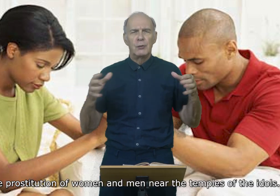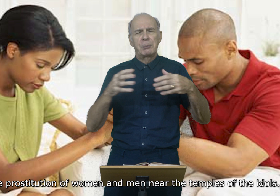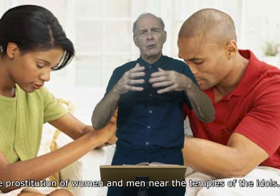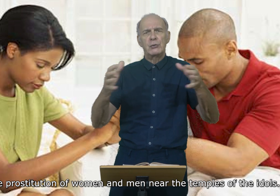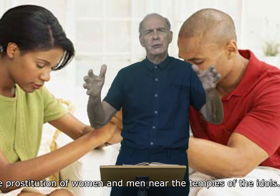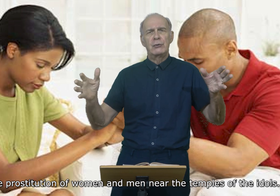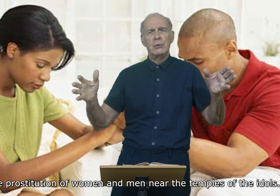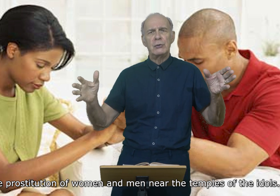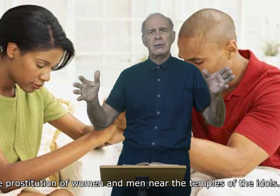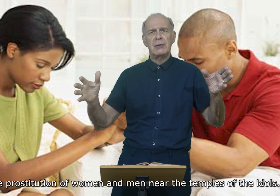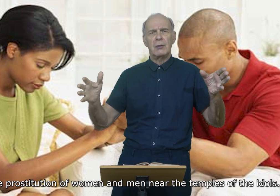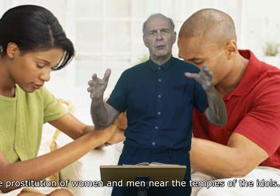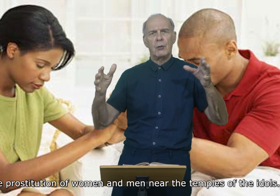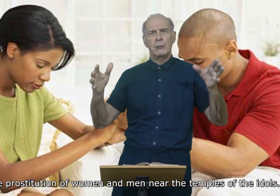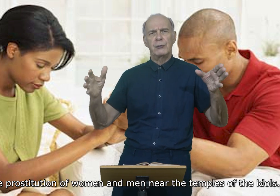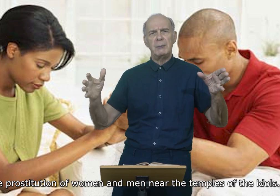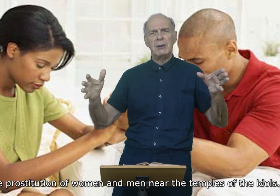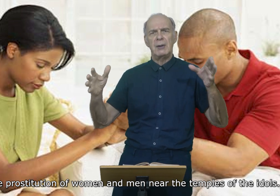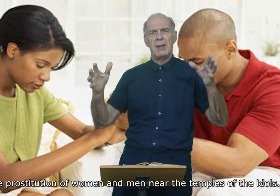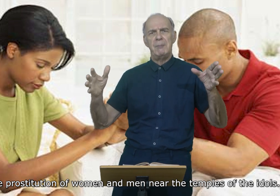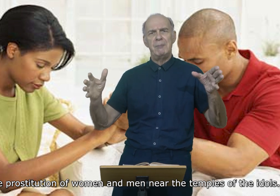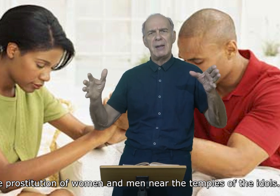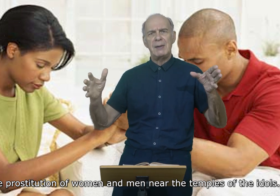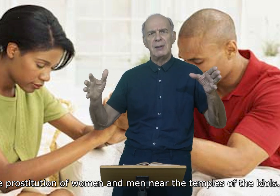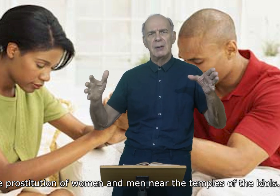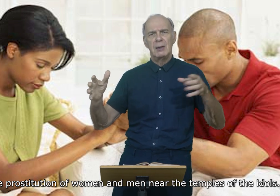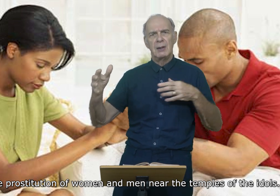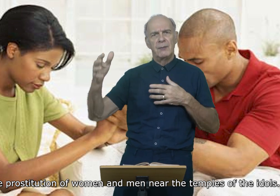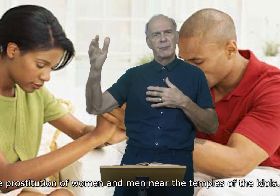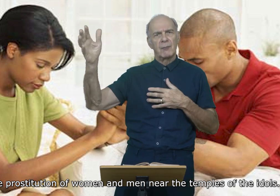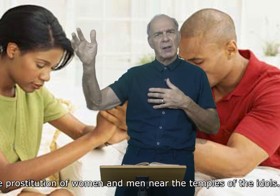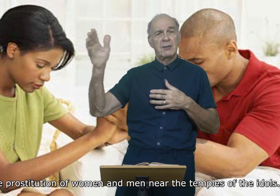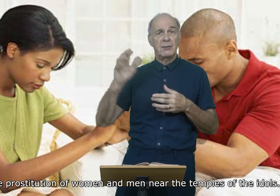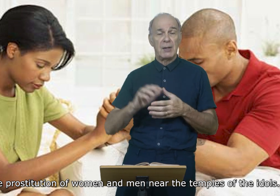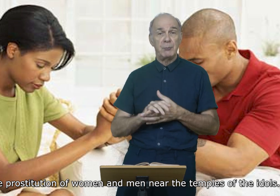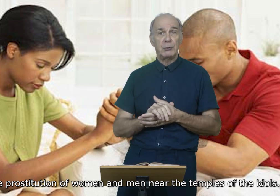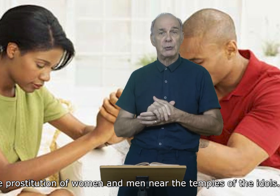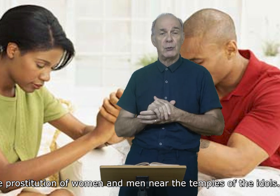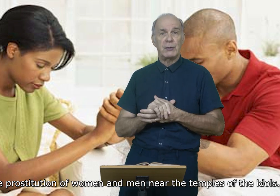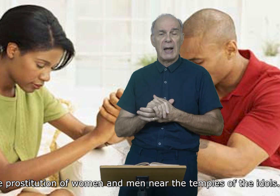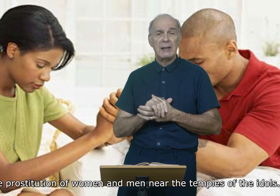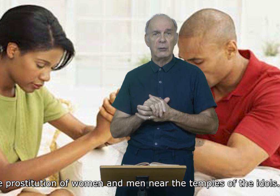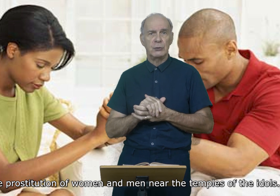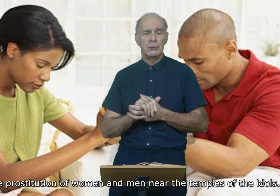The prostitution of women and men near the temples of the idols.